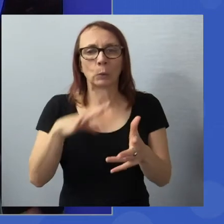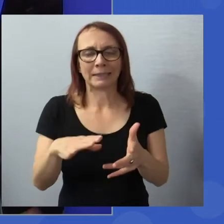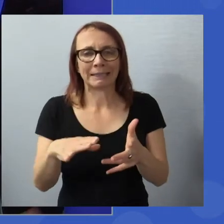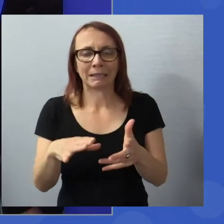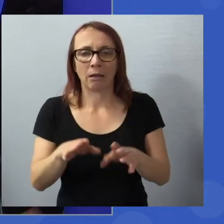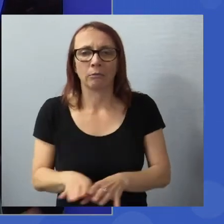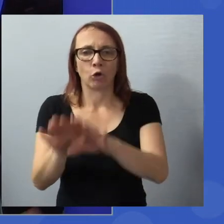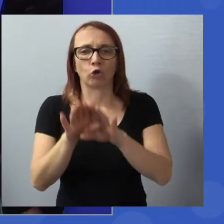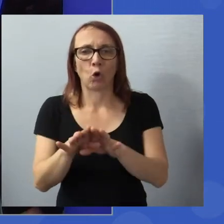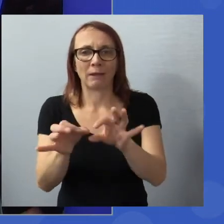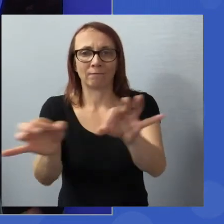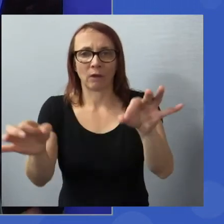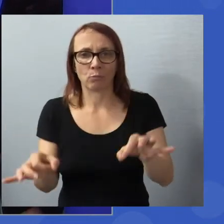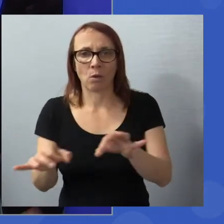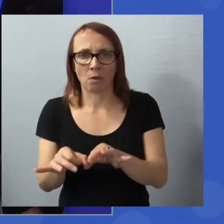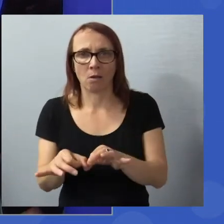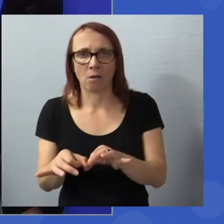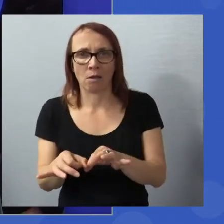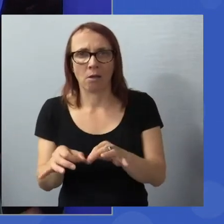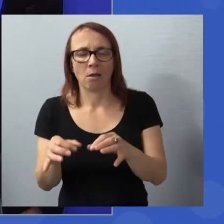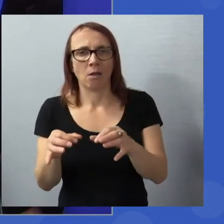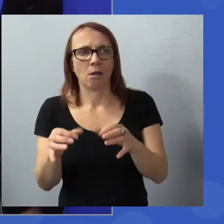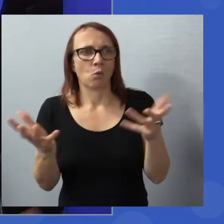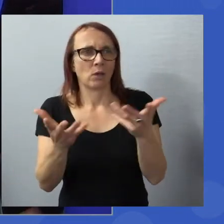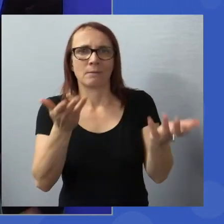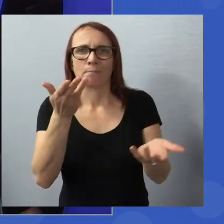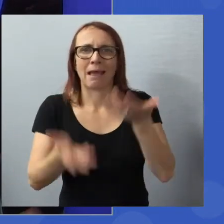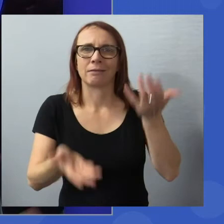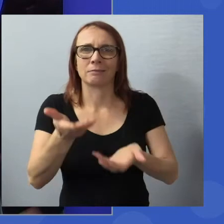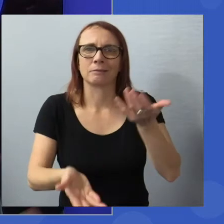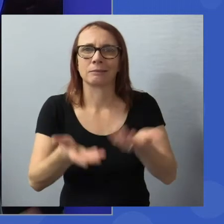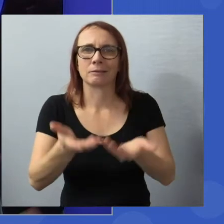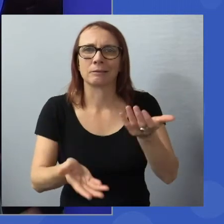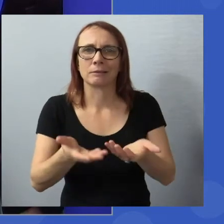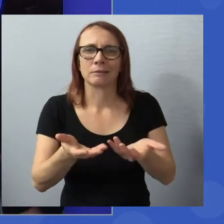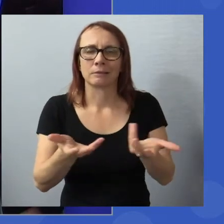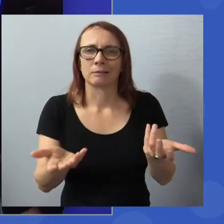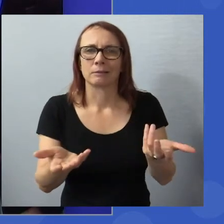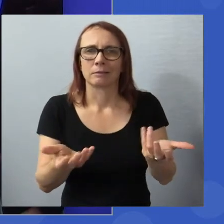have real as they can imbalance event that takes place at that and I think I